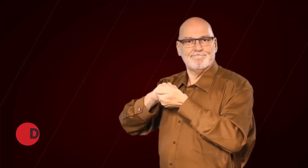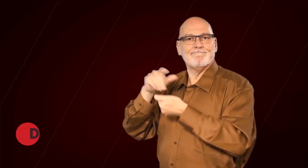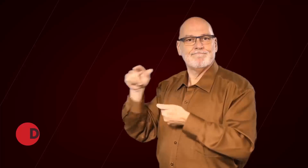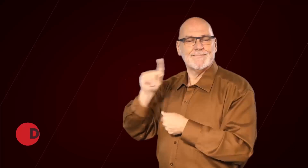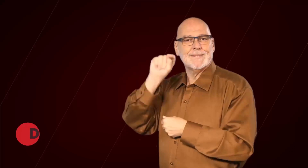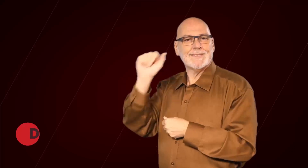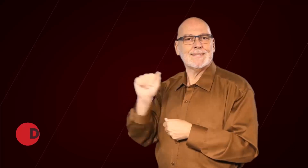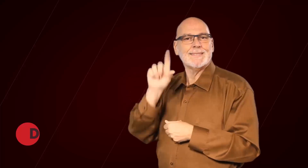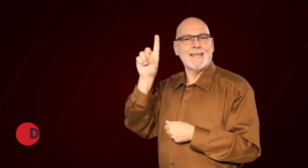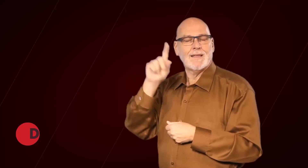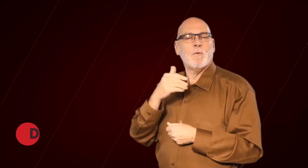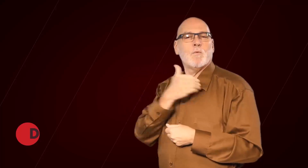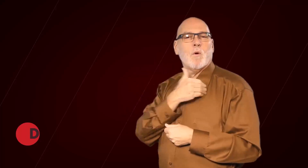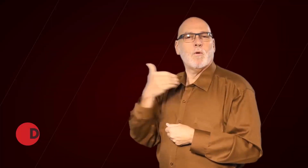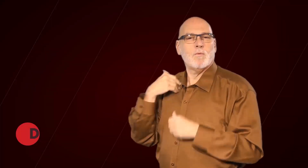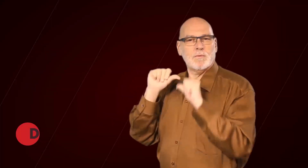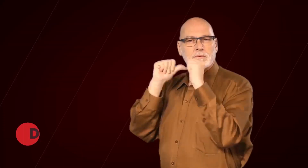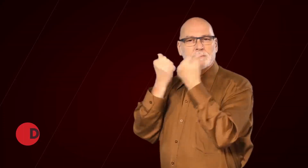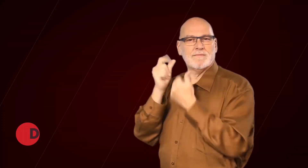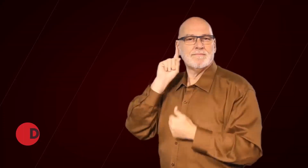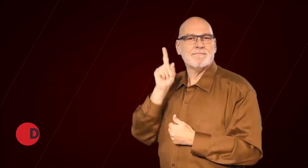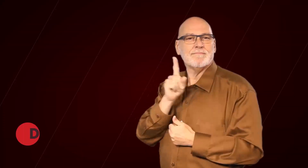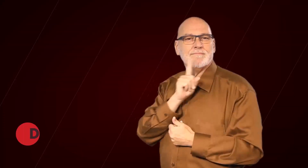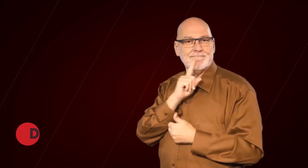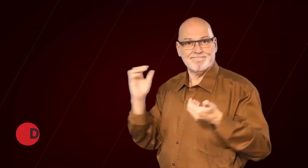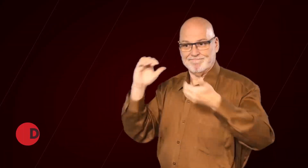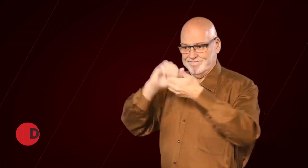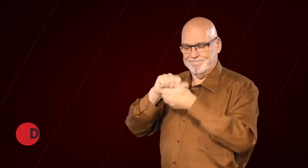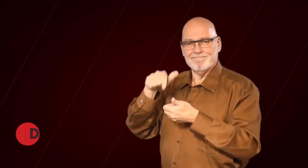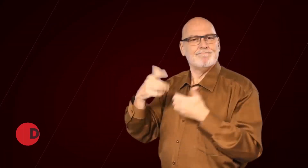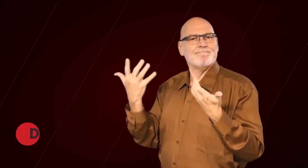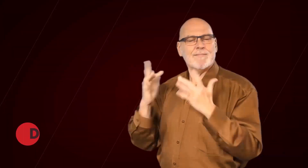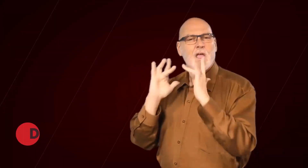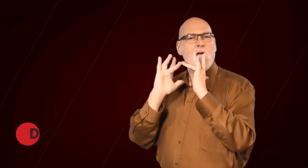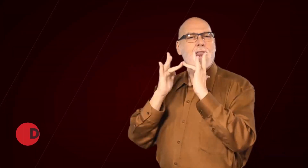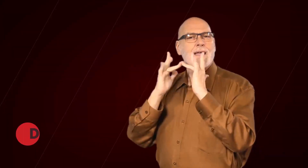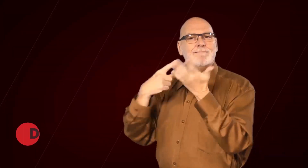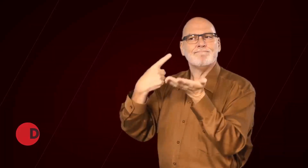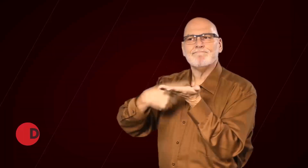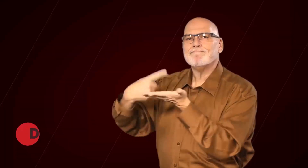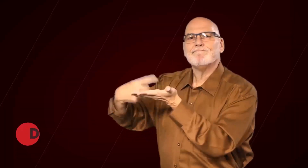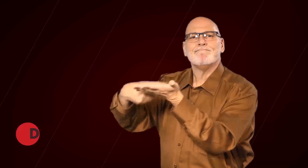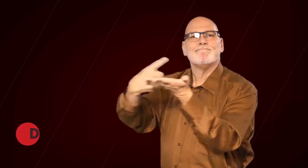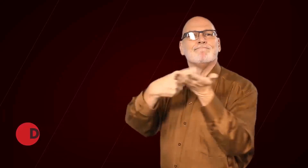Toronto Association of the Deaf in an online discussion